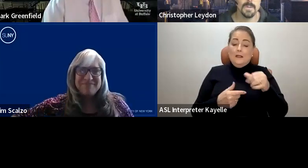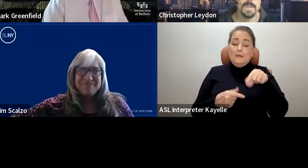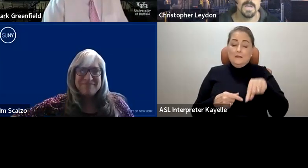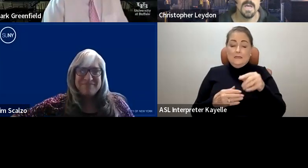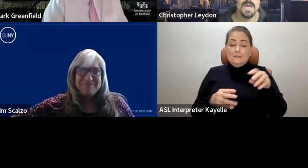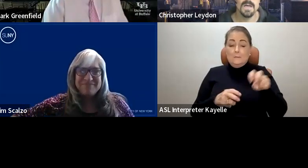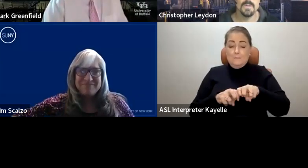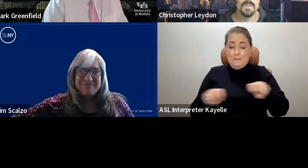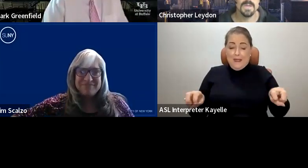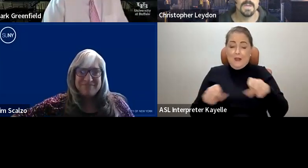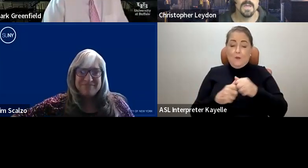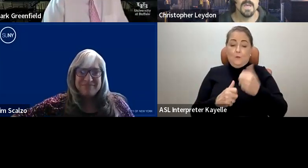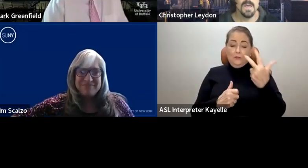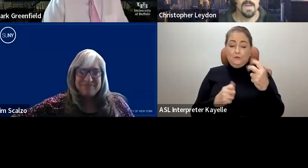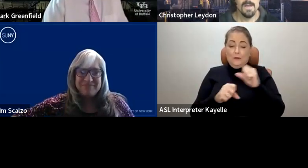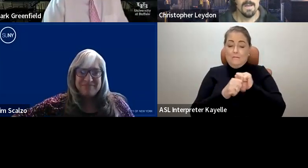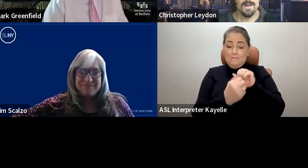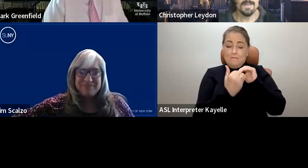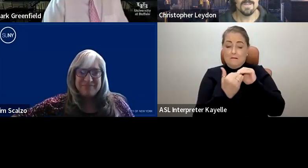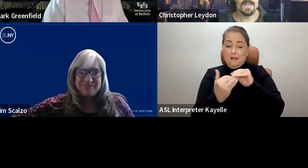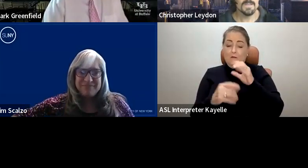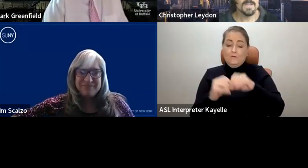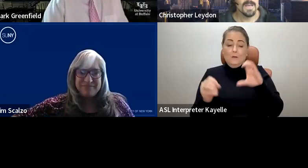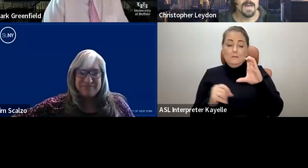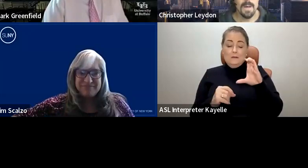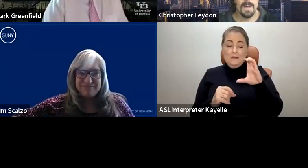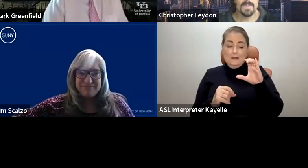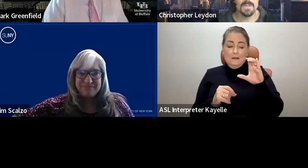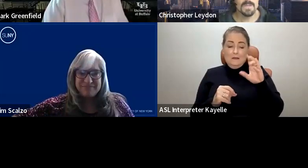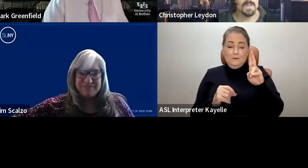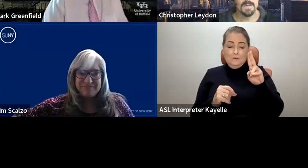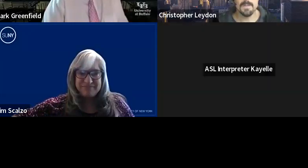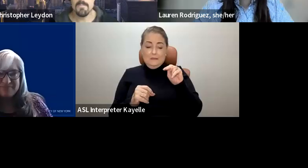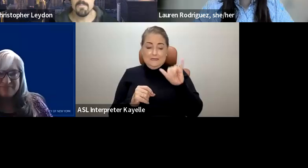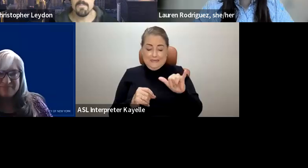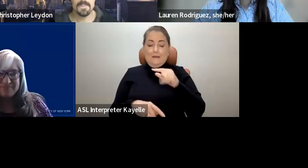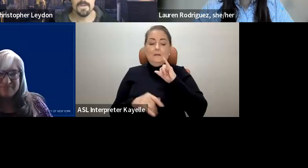New York, who will be talking today about their LMS transition